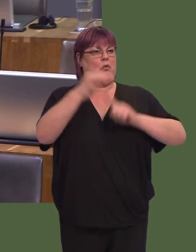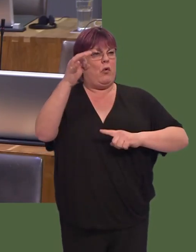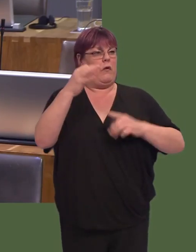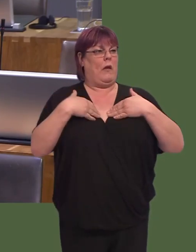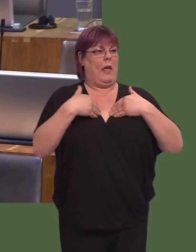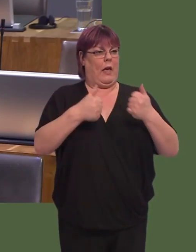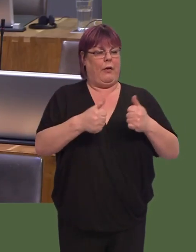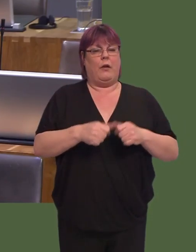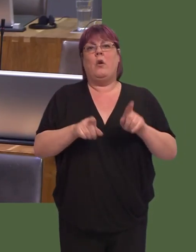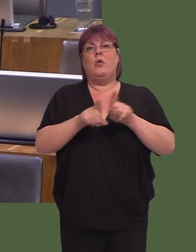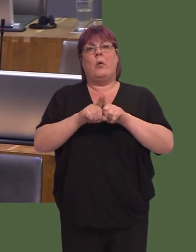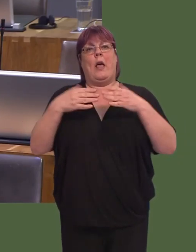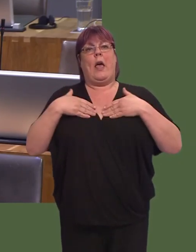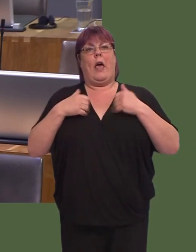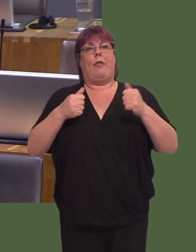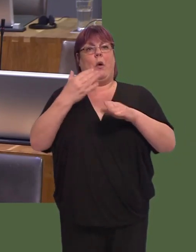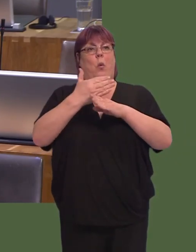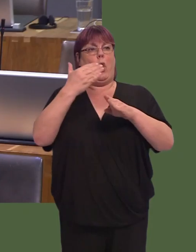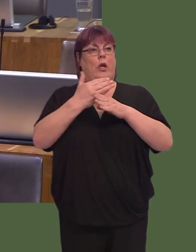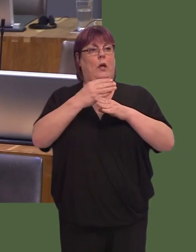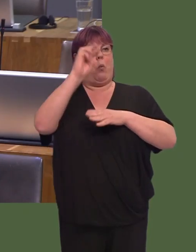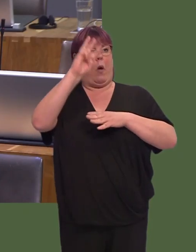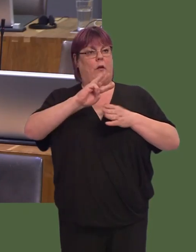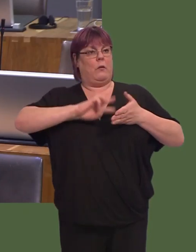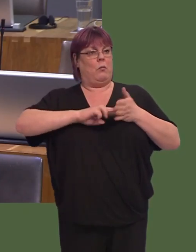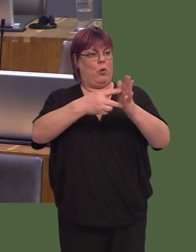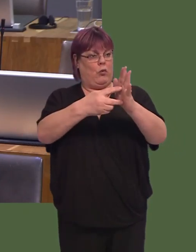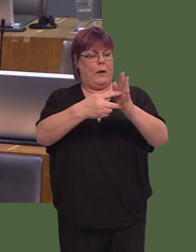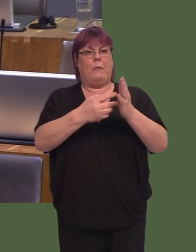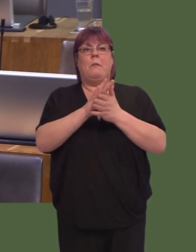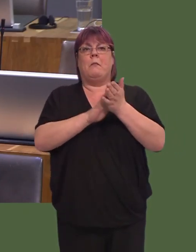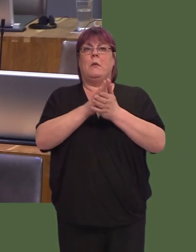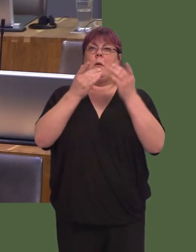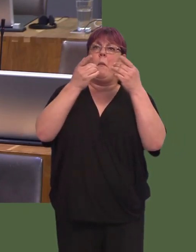We also have the Healthy Working Wales programme, which supports employers across Wales to improve